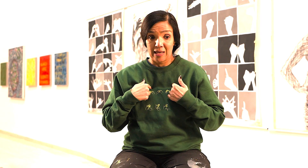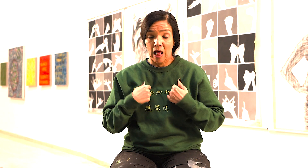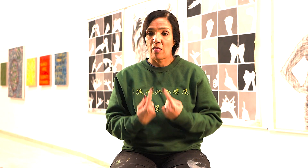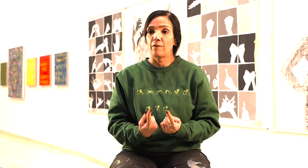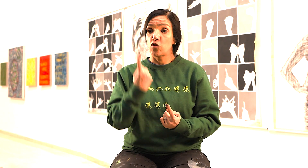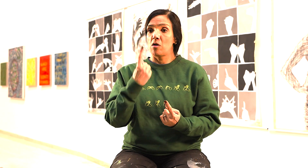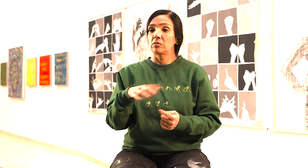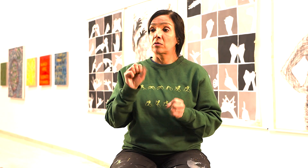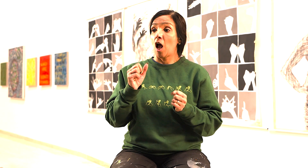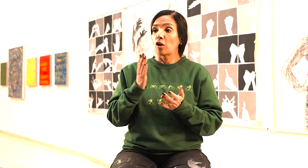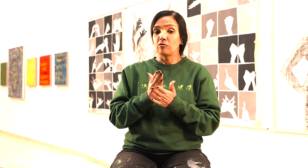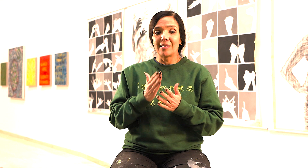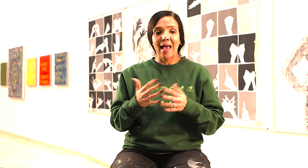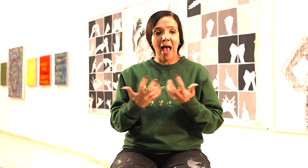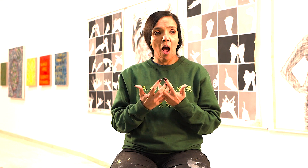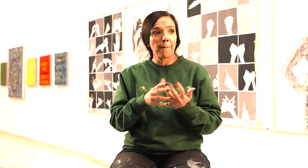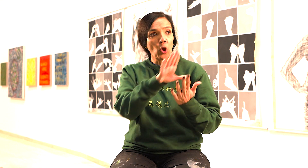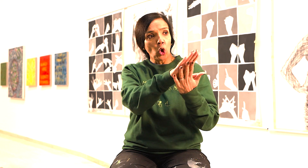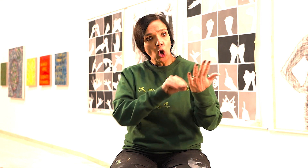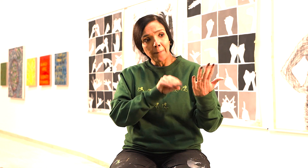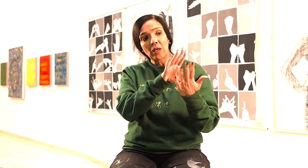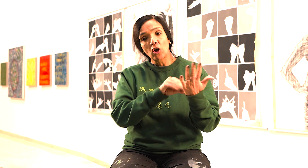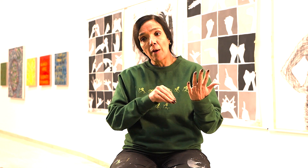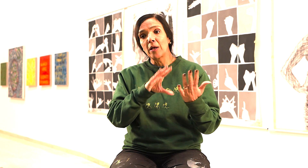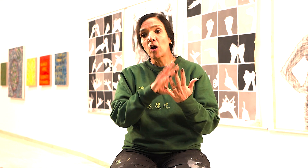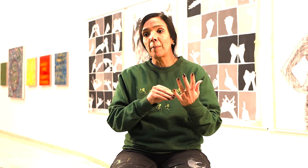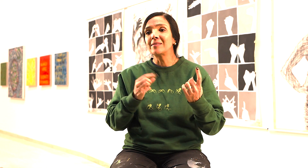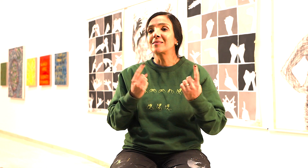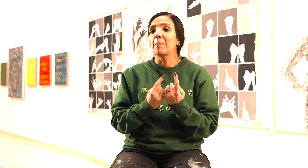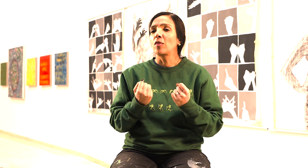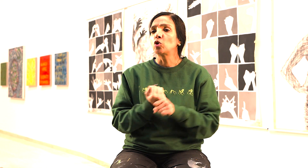So, art for me, actually, was the start-- I started off by copying.